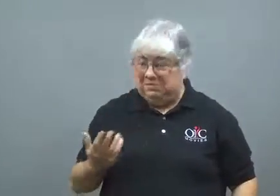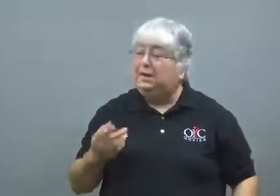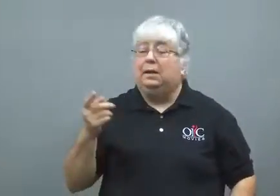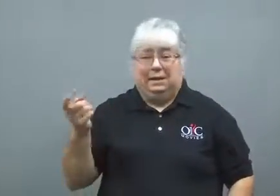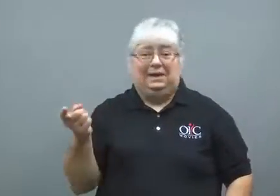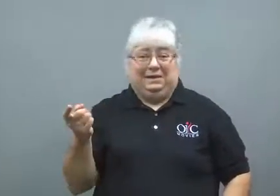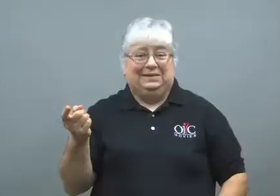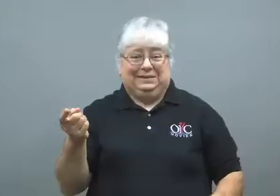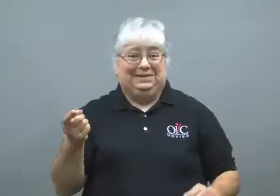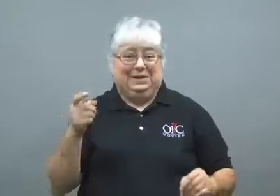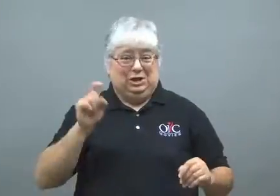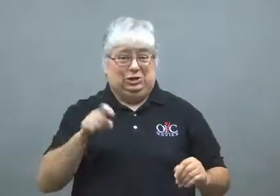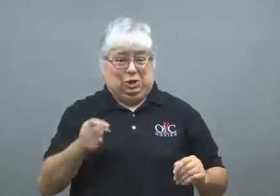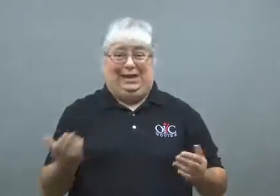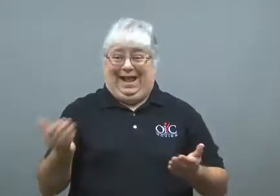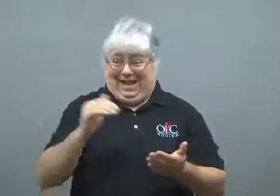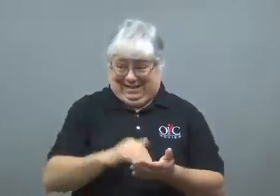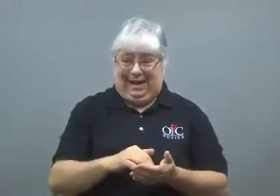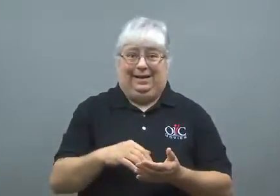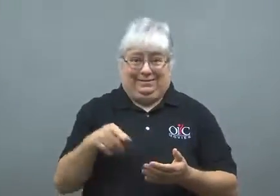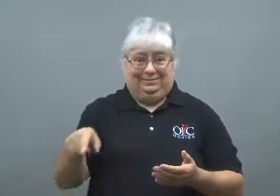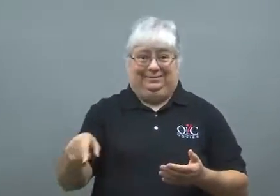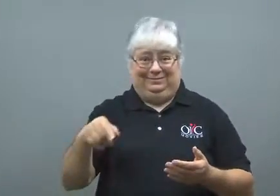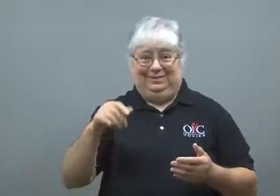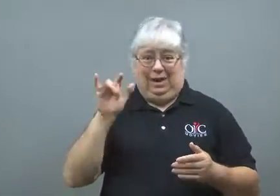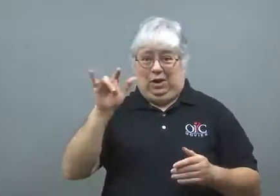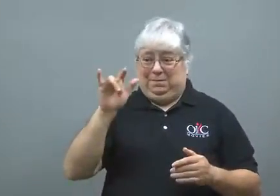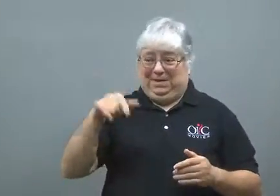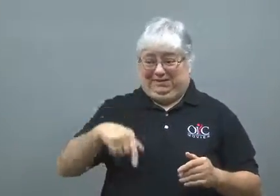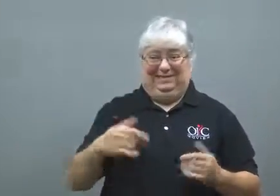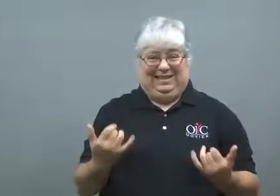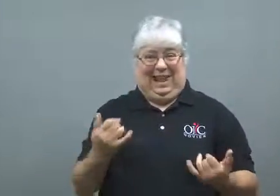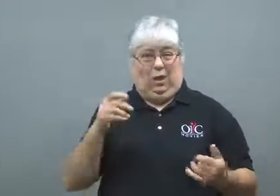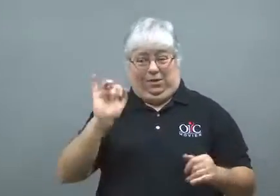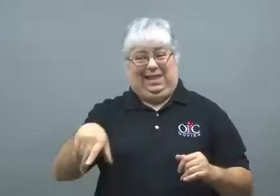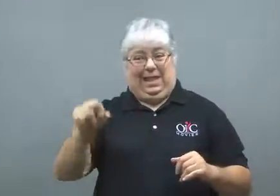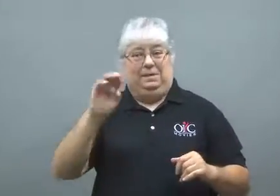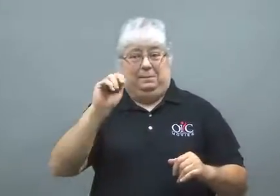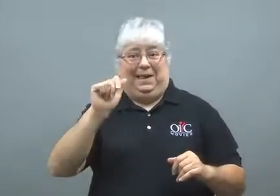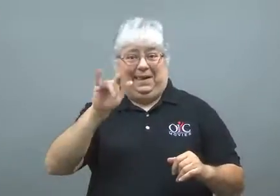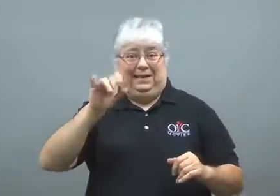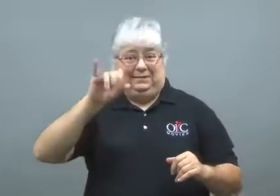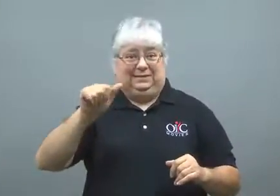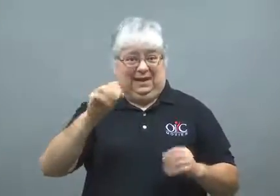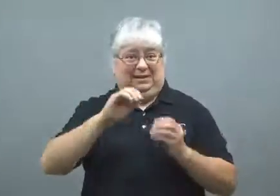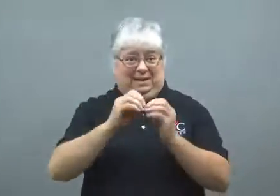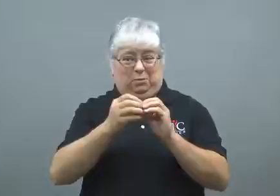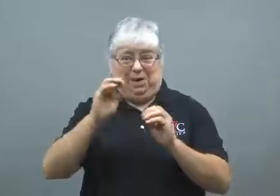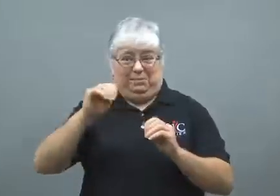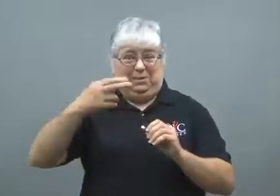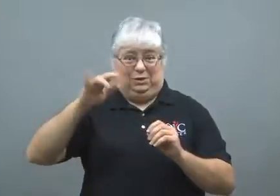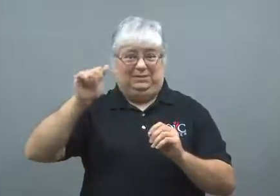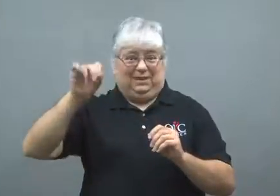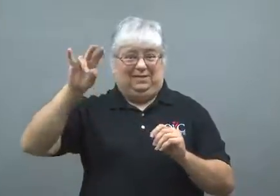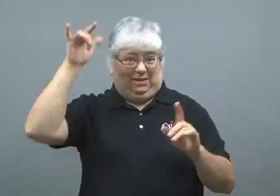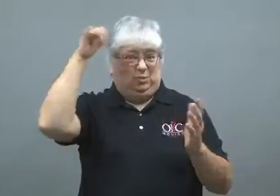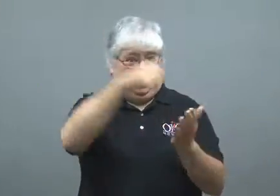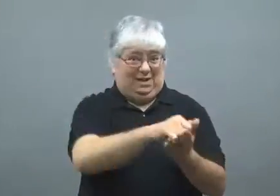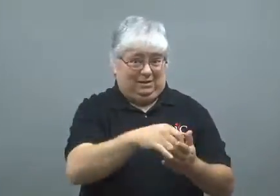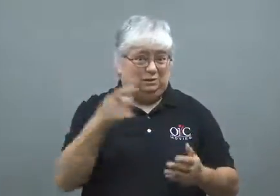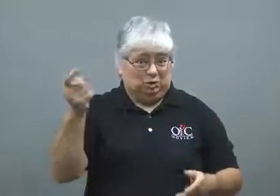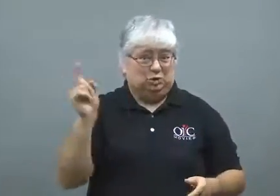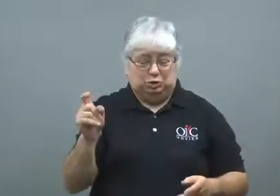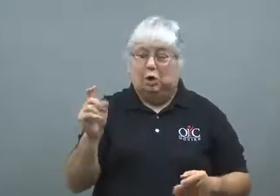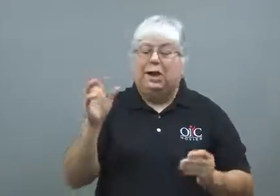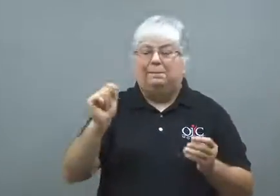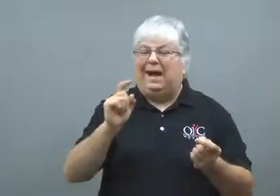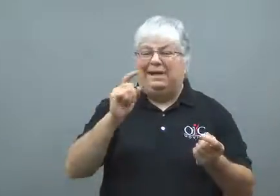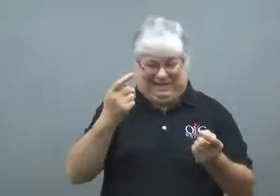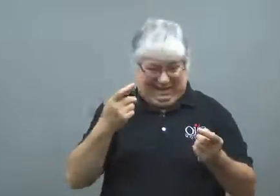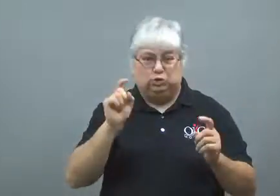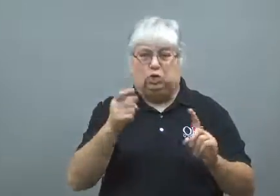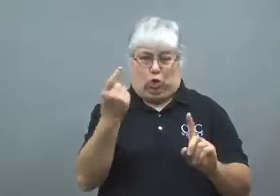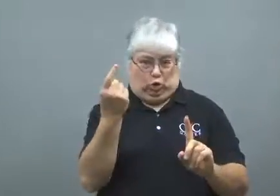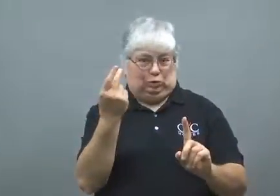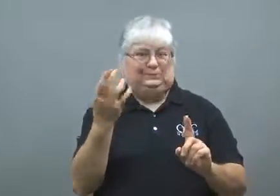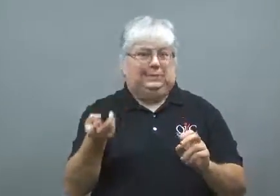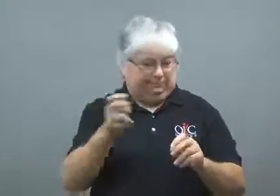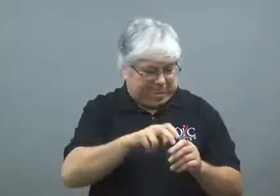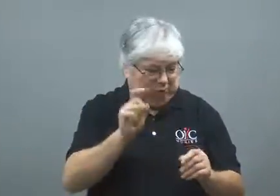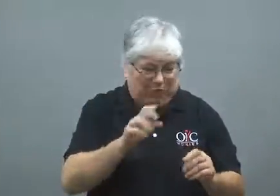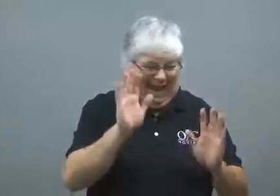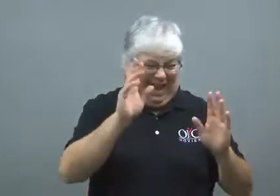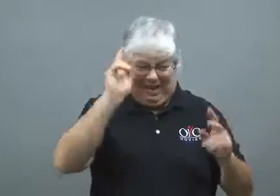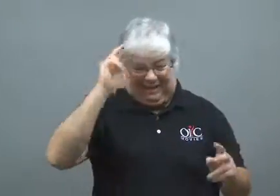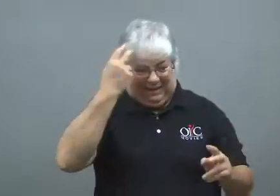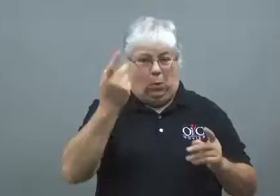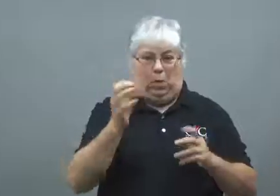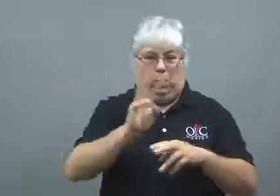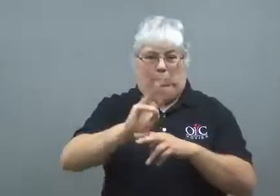Again, he was set to fly on Malaysia flight MH17 on Thursday.